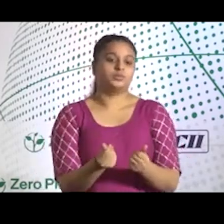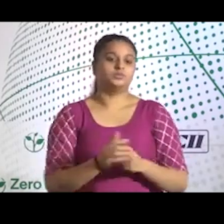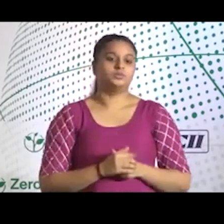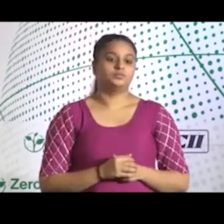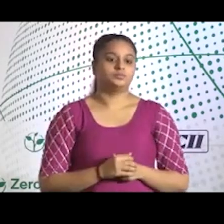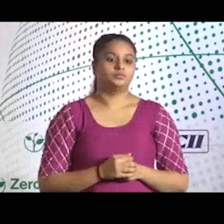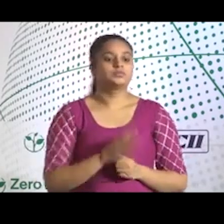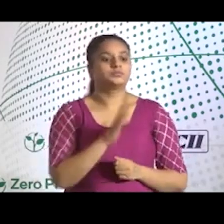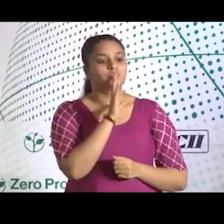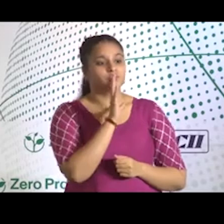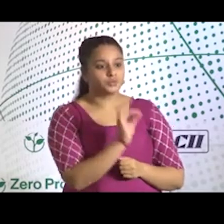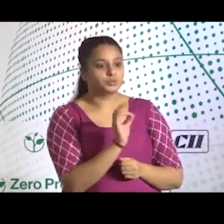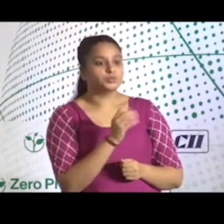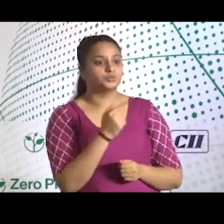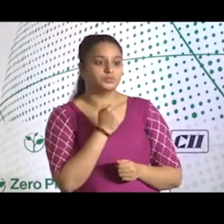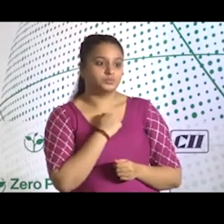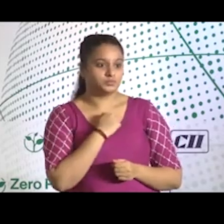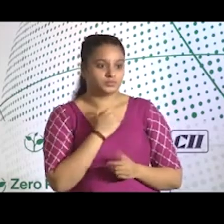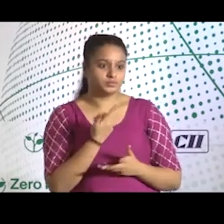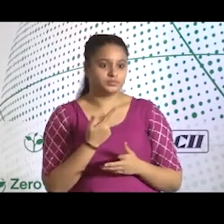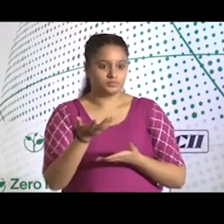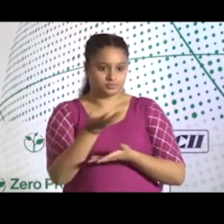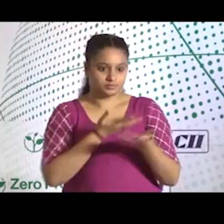And I'm glad that we're having these conversations here